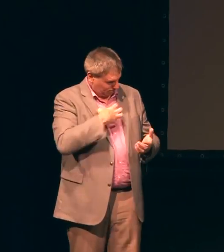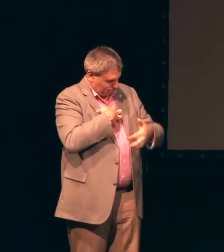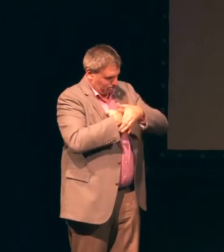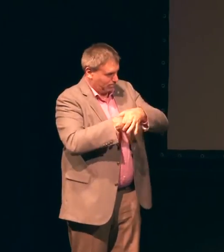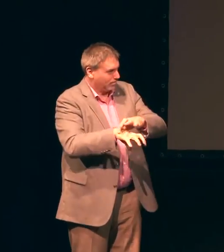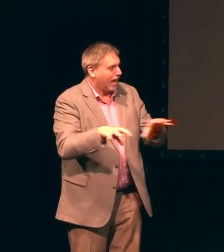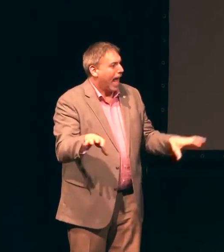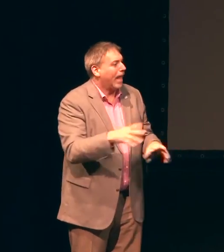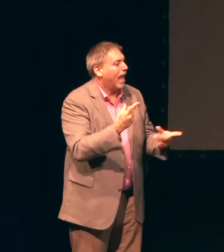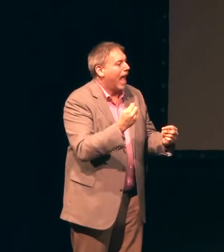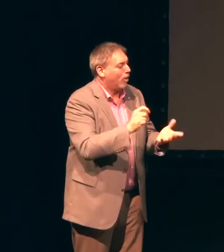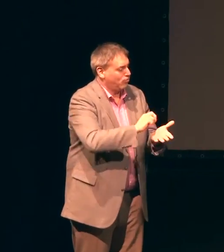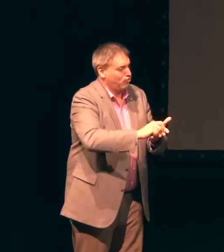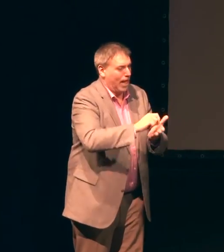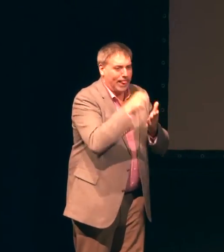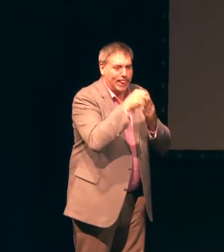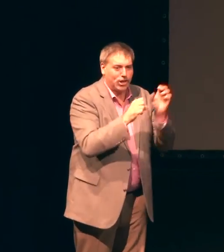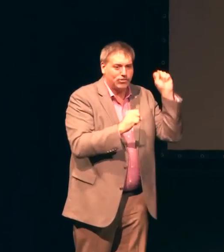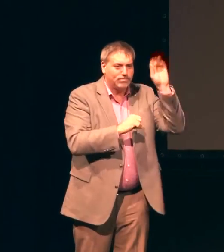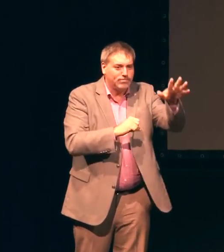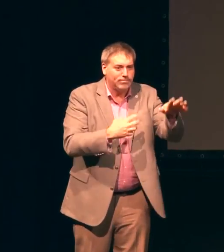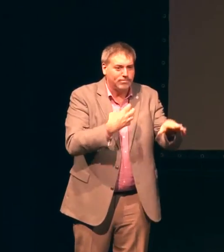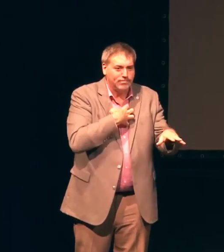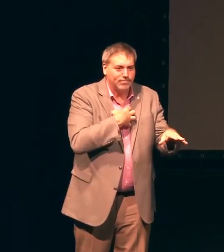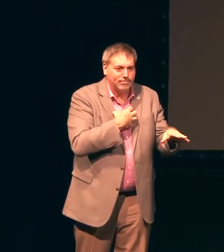going to do about it, turn the complaining into